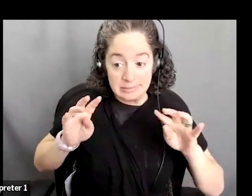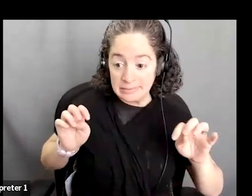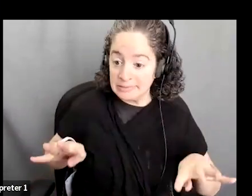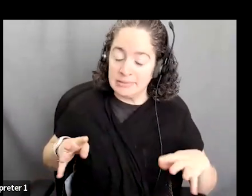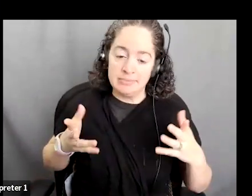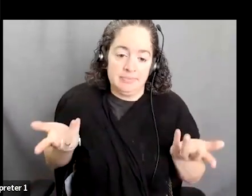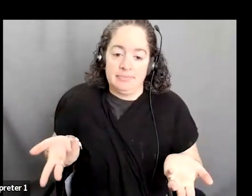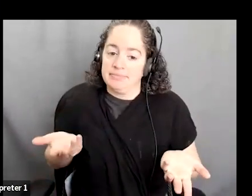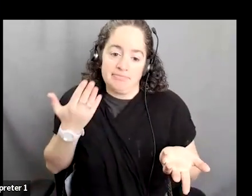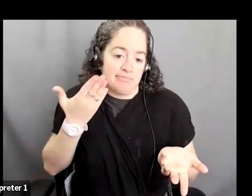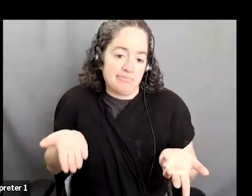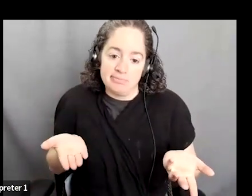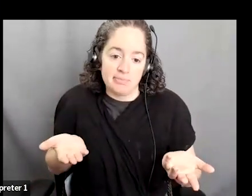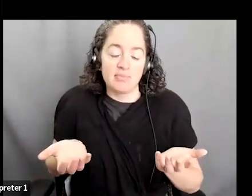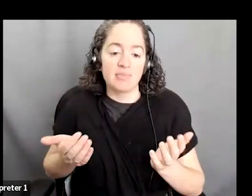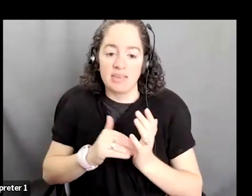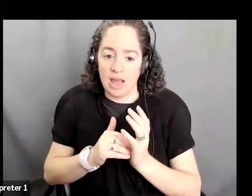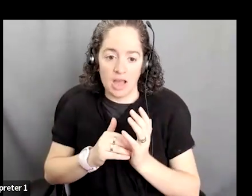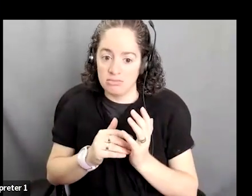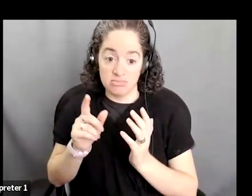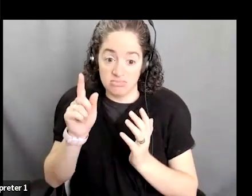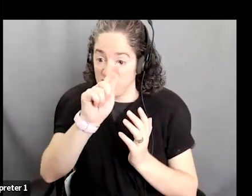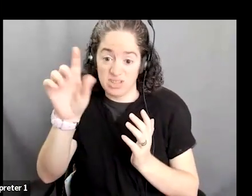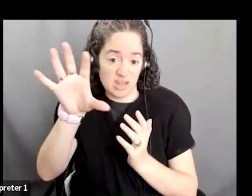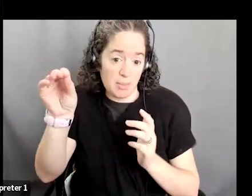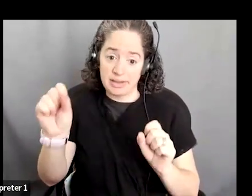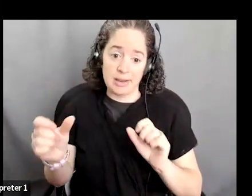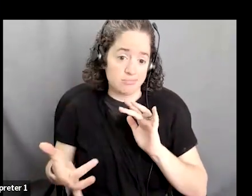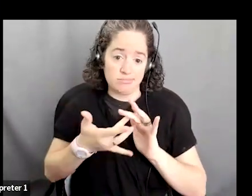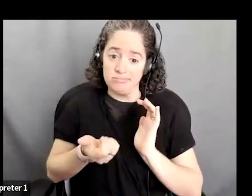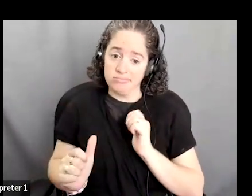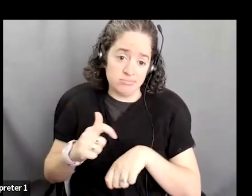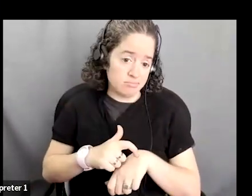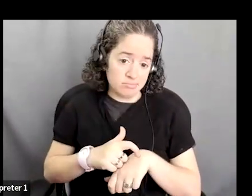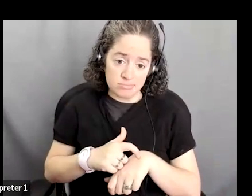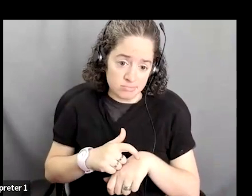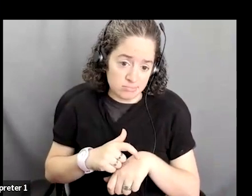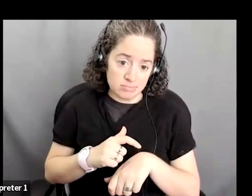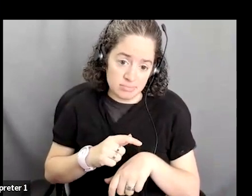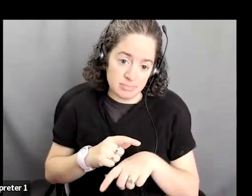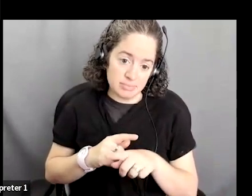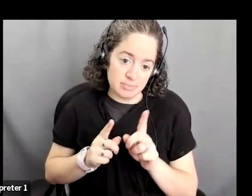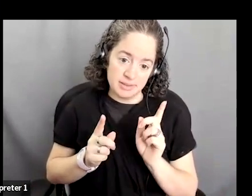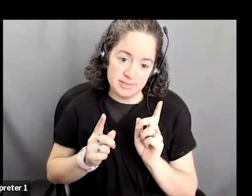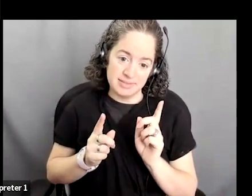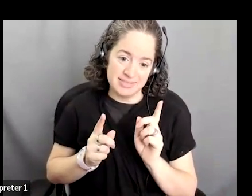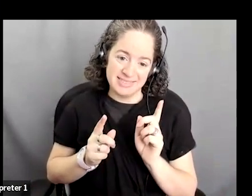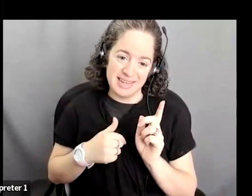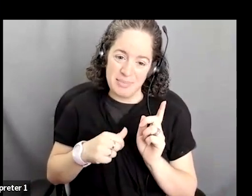they're more than welcome to reach out to me again in the future, although I won't put in another 20 hours of unpaid testing,